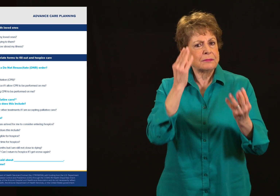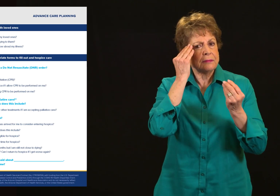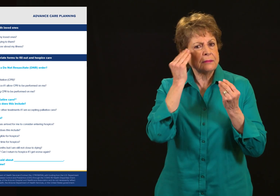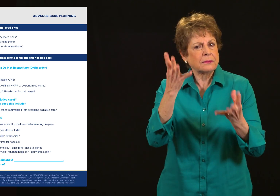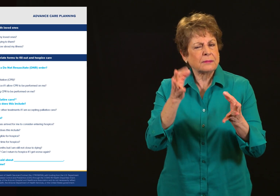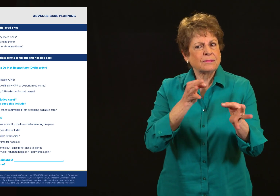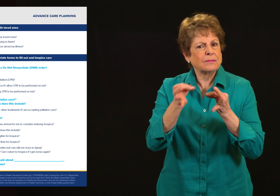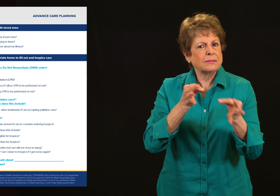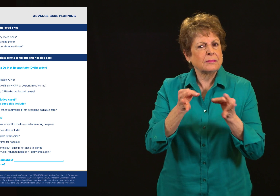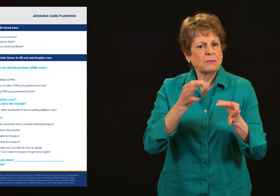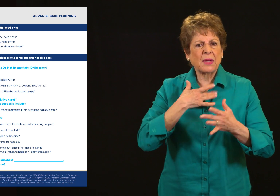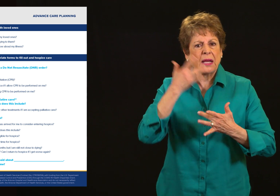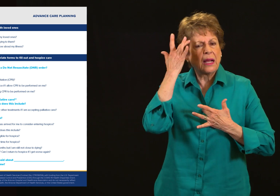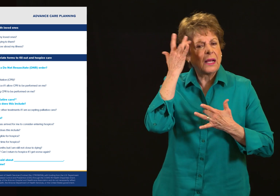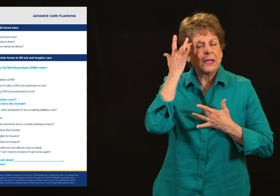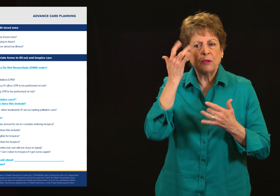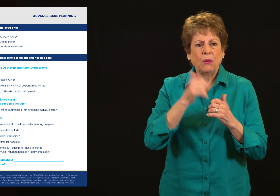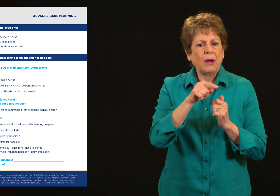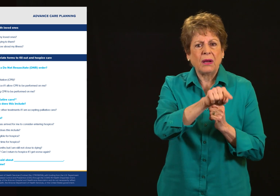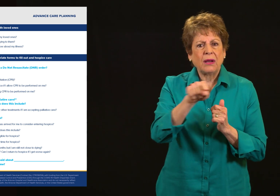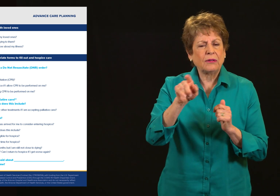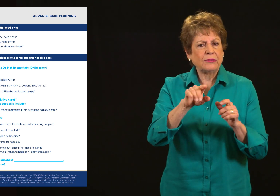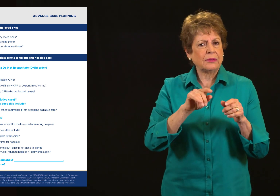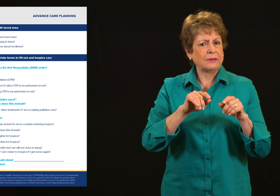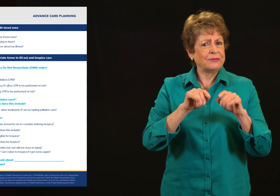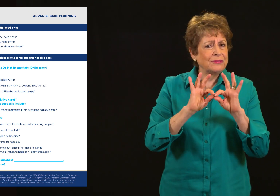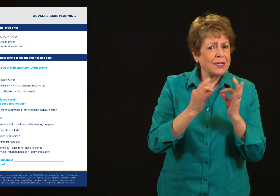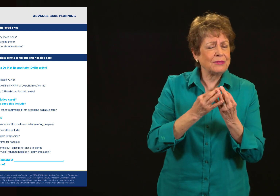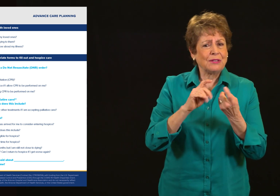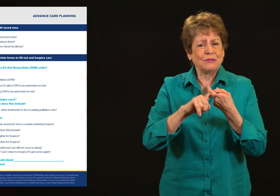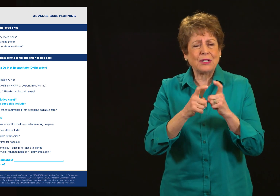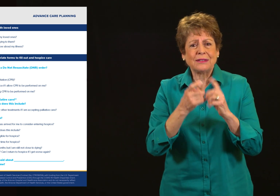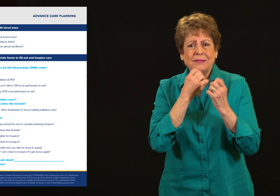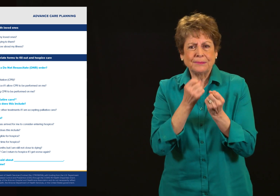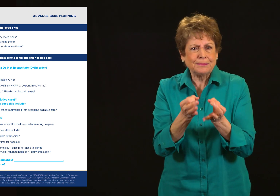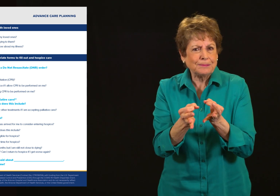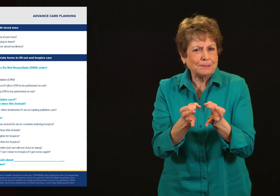Communicating your illness with loved ones.